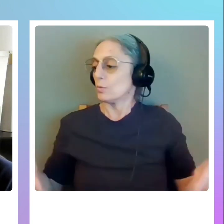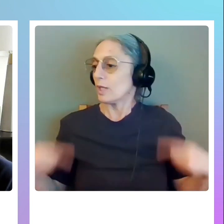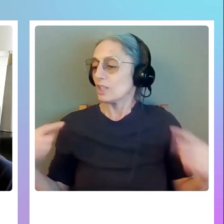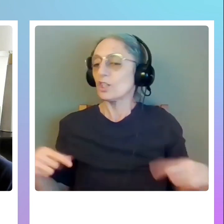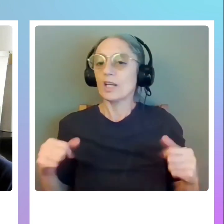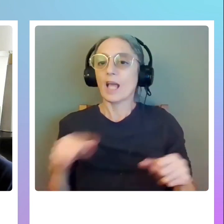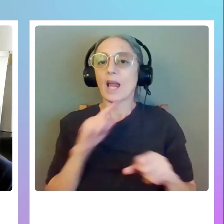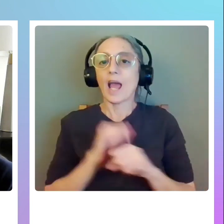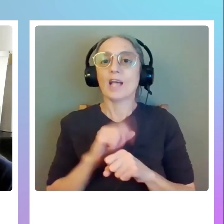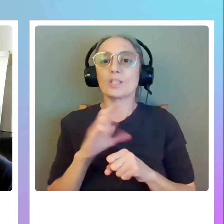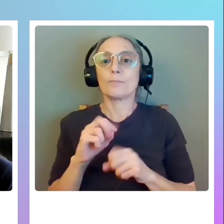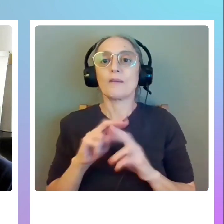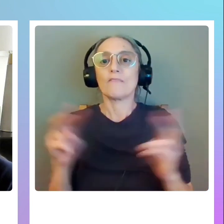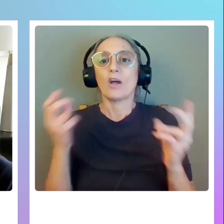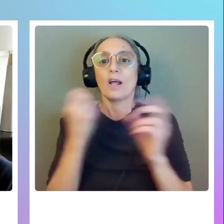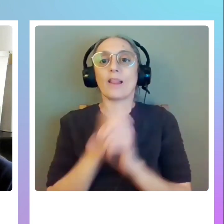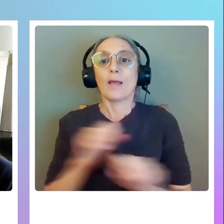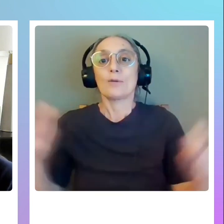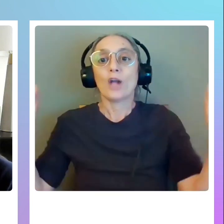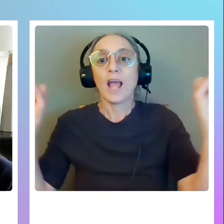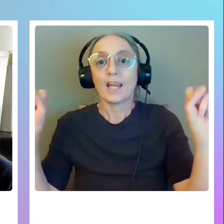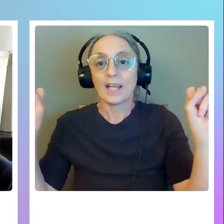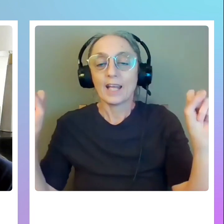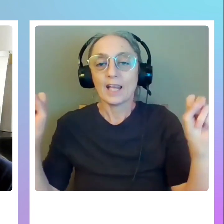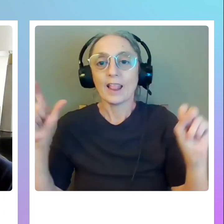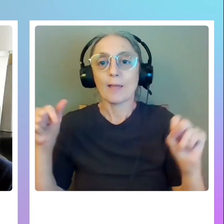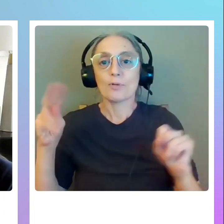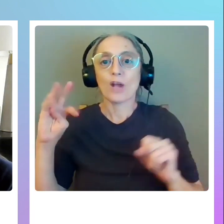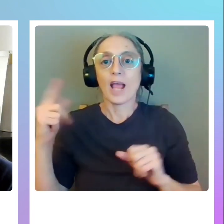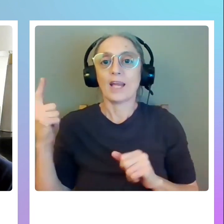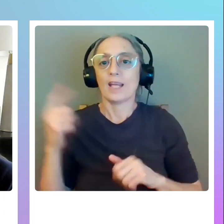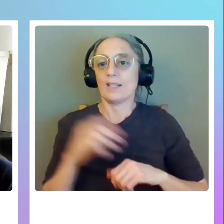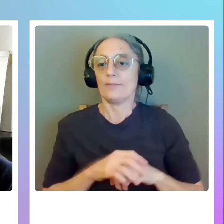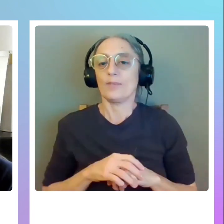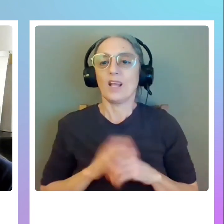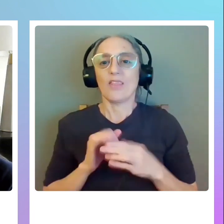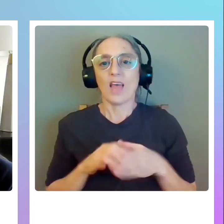and that's the way someone gets around and stuff like that.